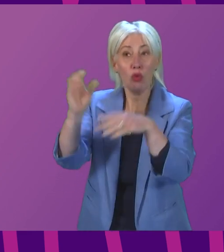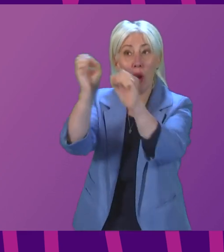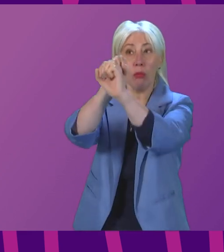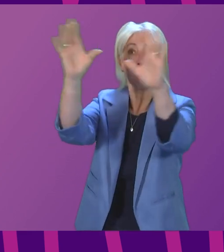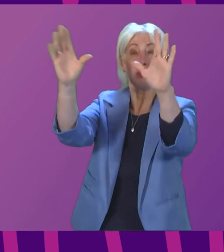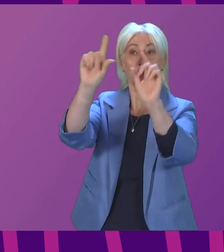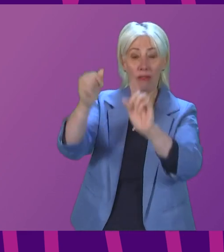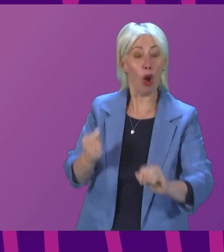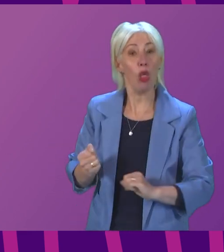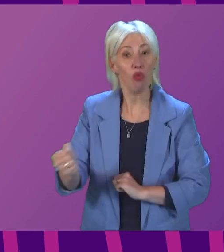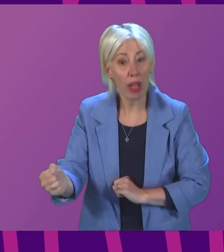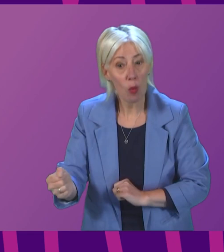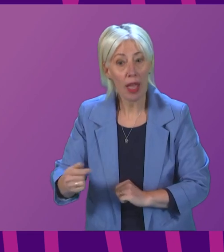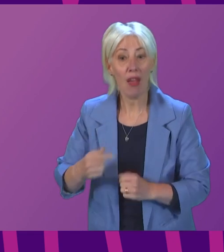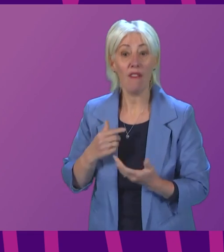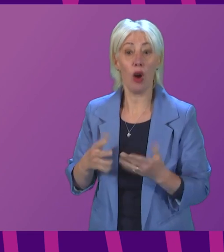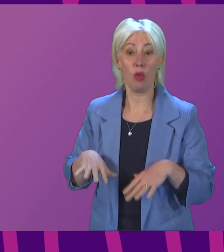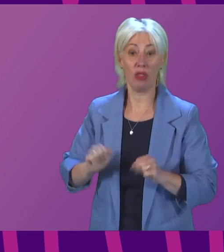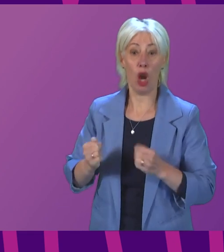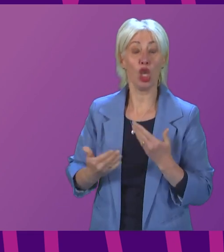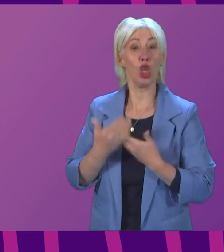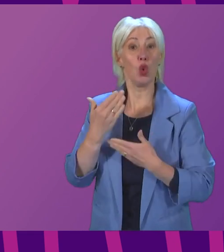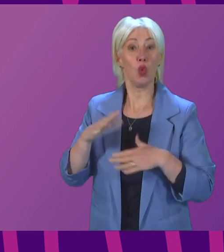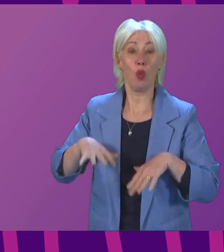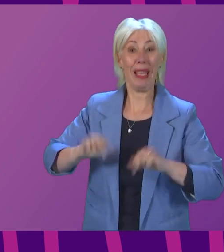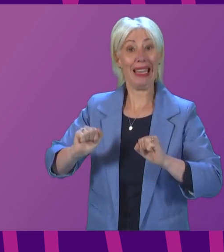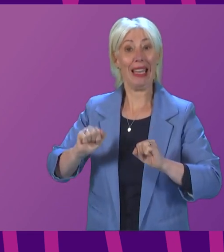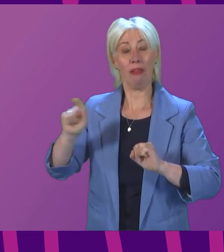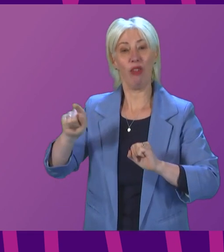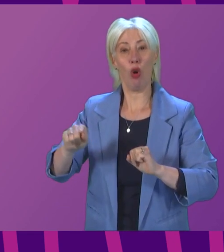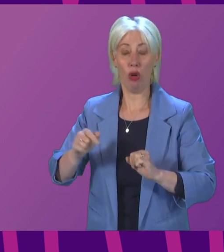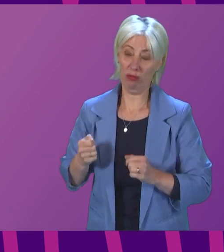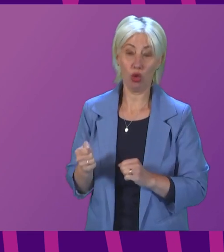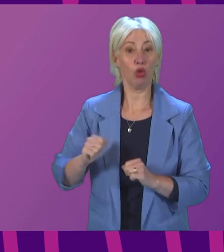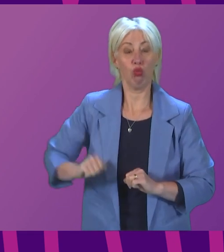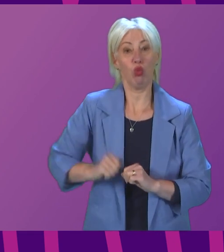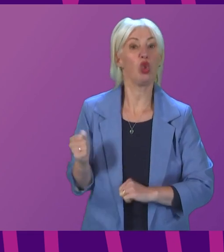and help to shape this new beginning for ScotRail.